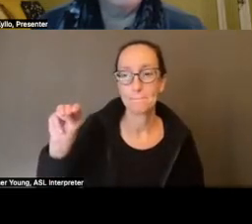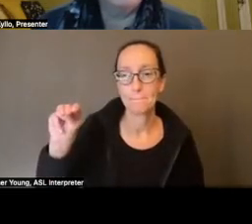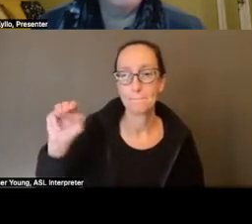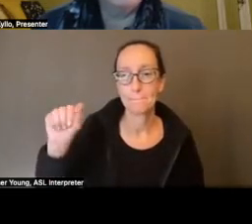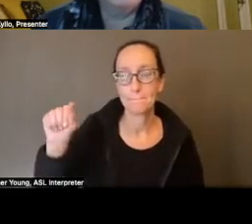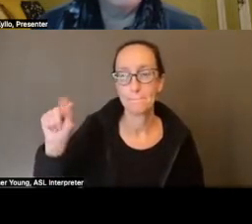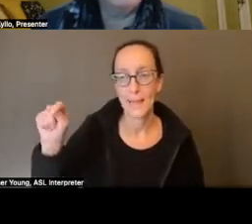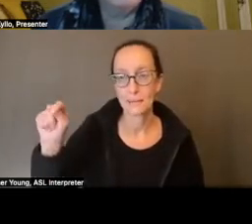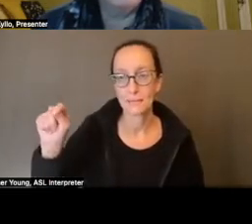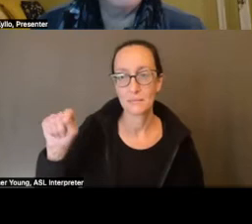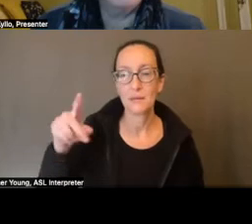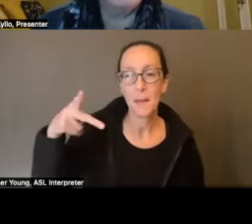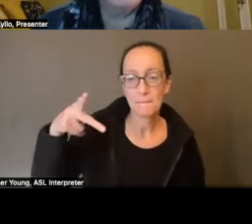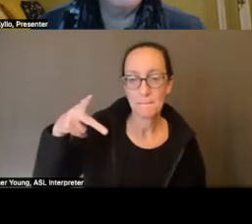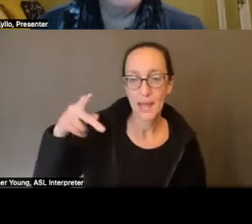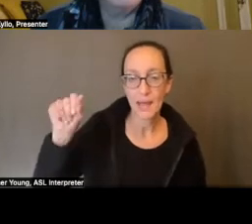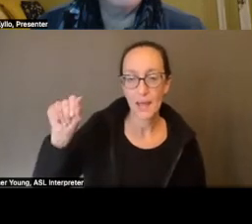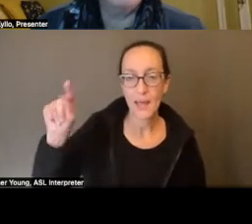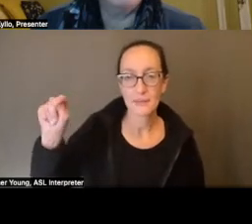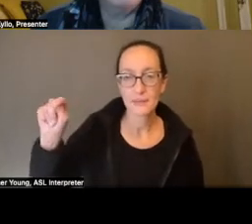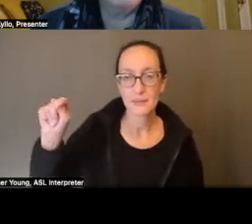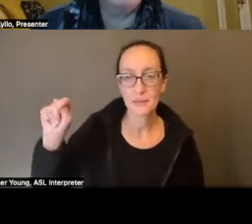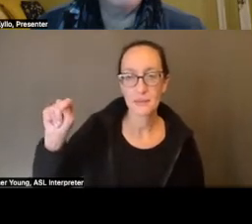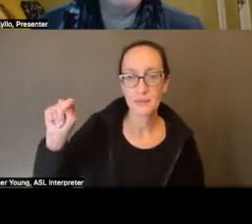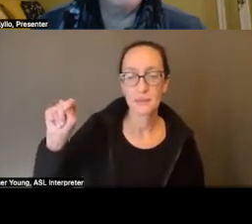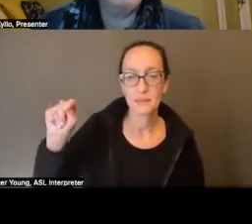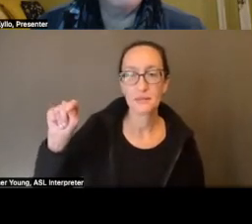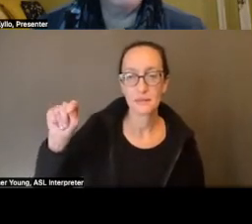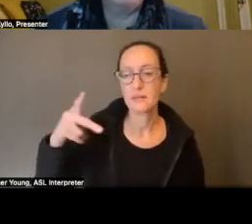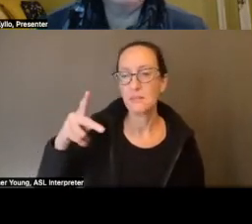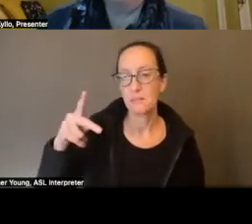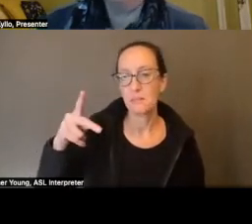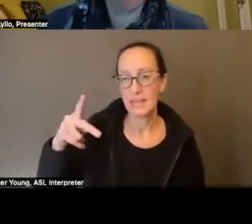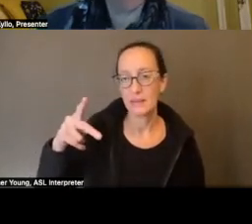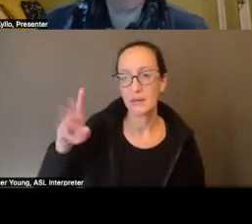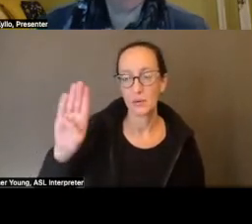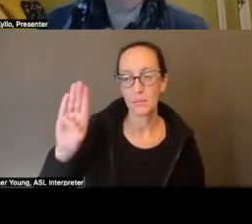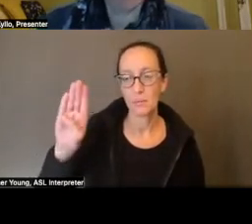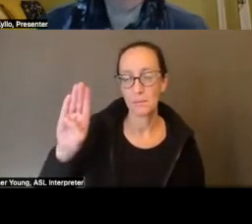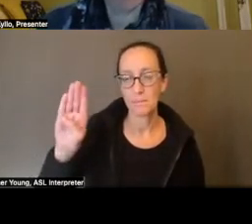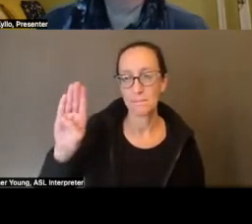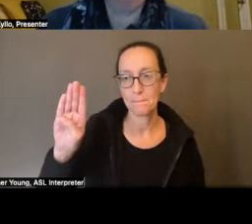Or pat, with a P, pat. Or B with bat.